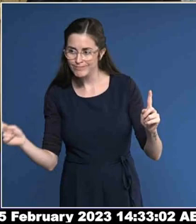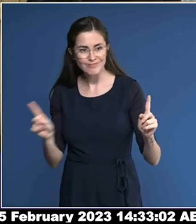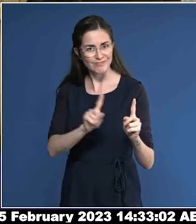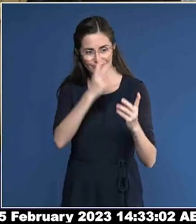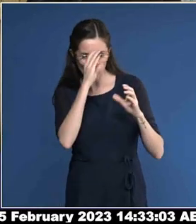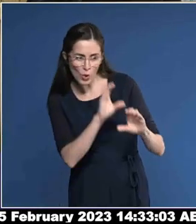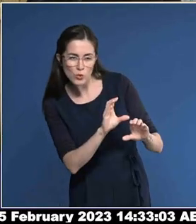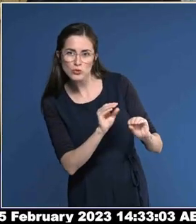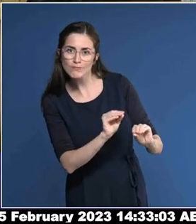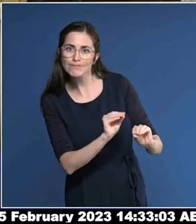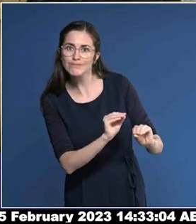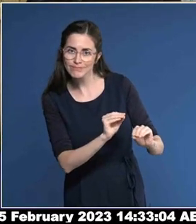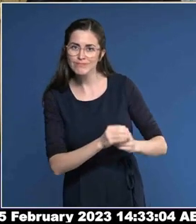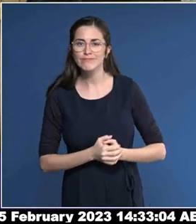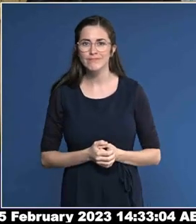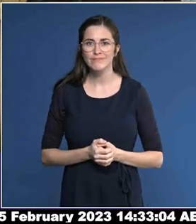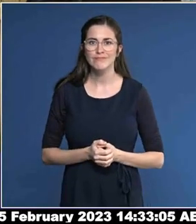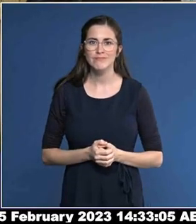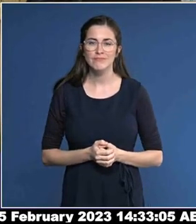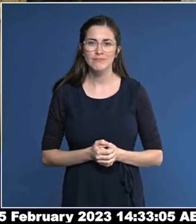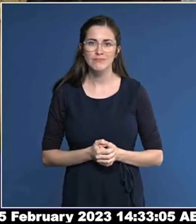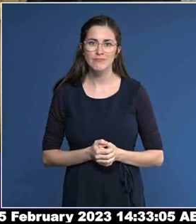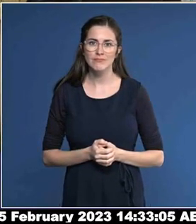And being able to look at the culture - and I think my colleague over here mentioned it